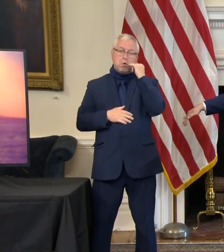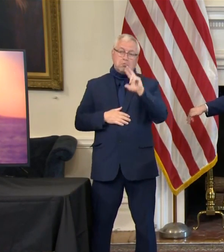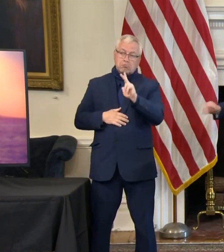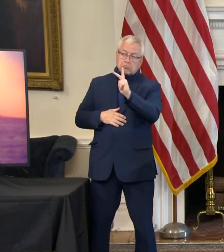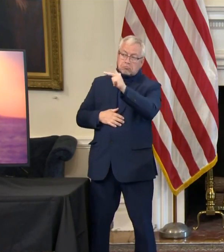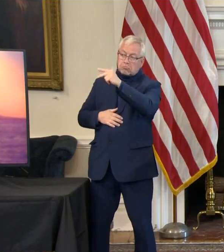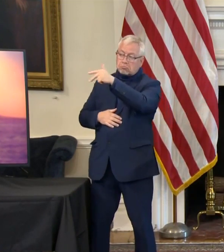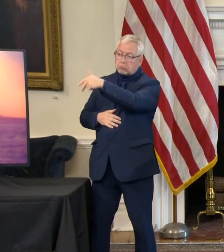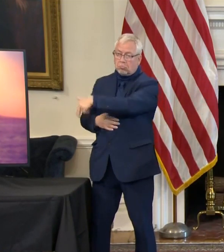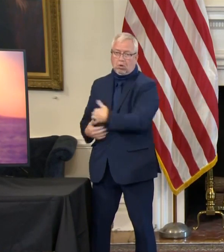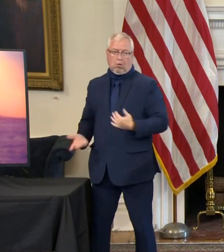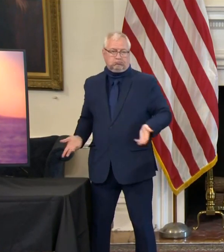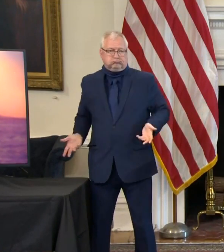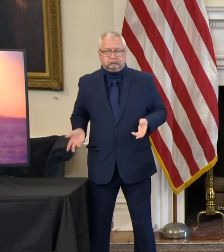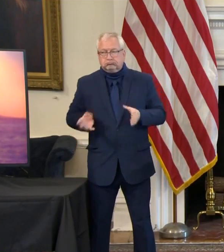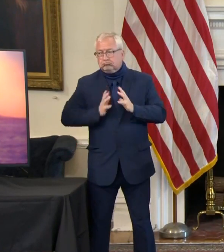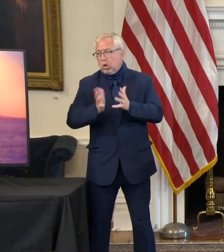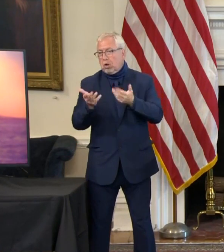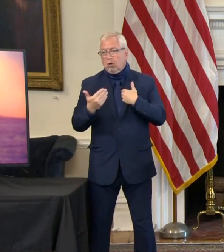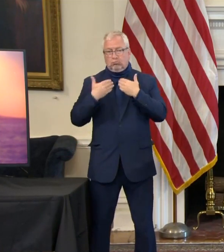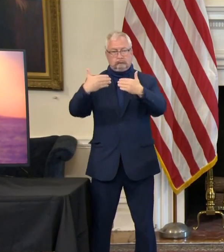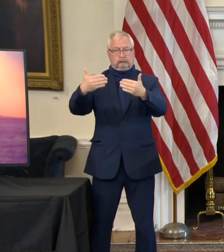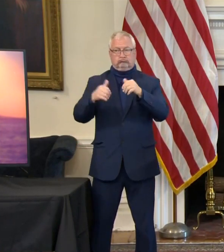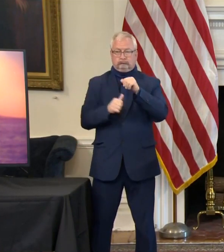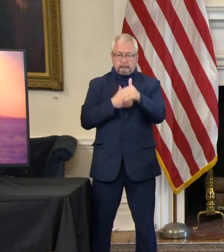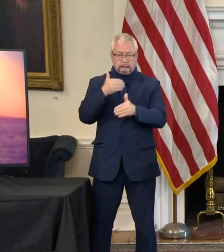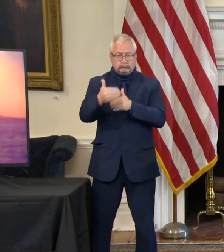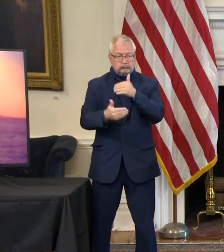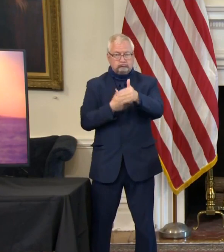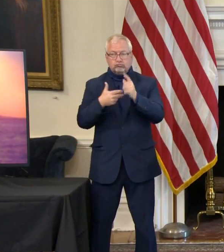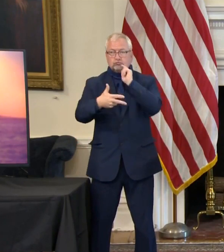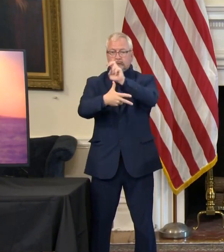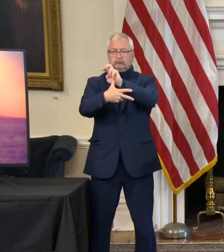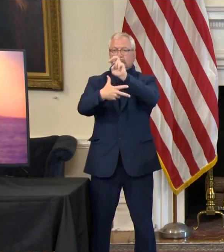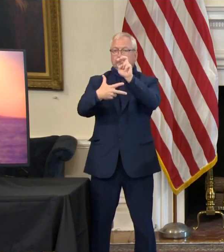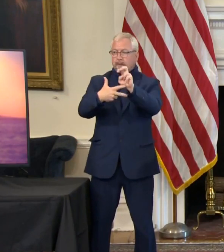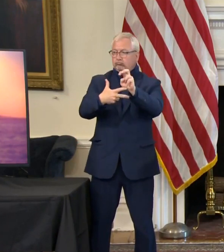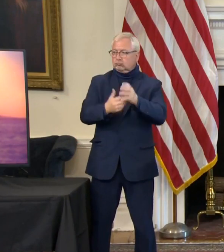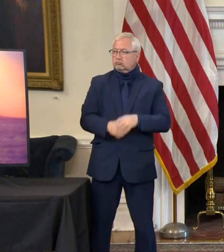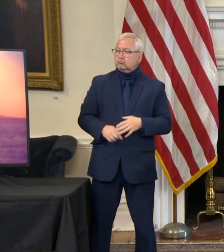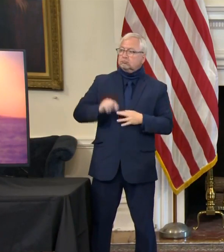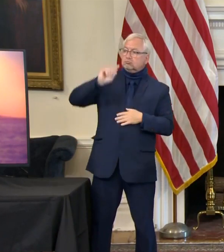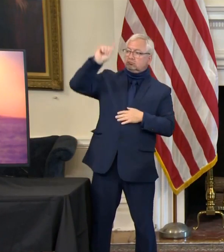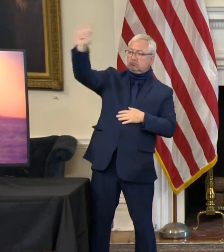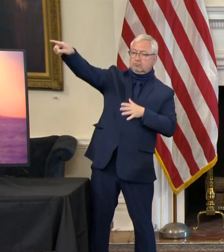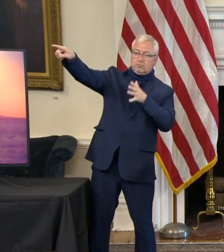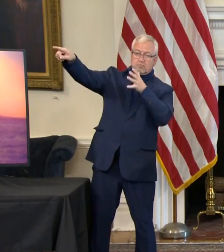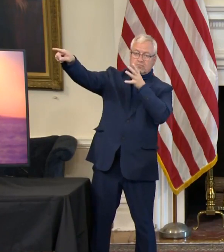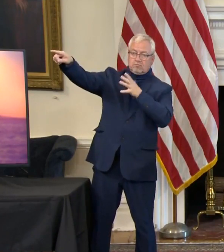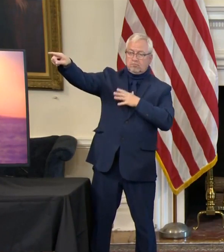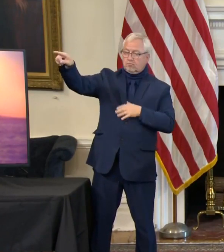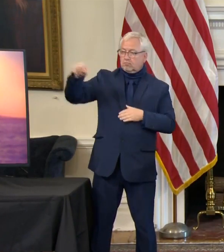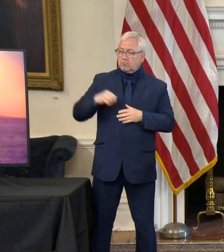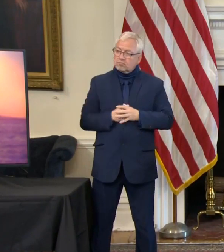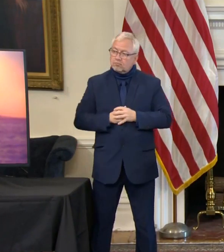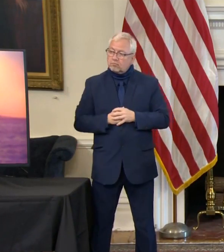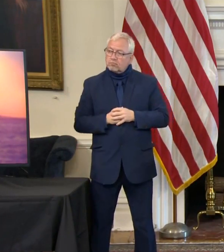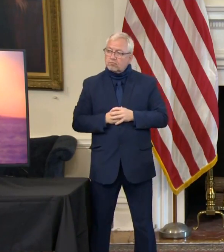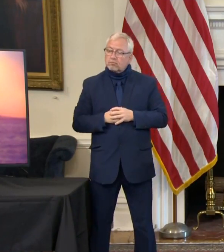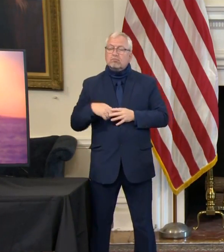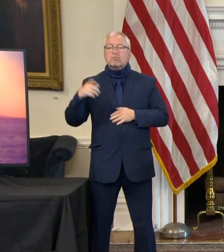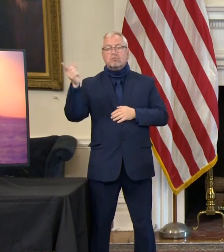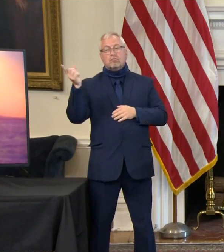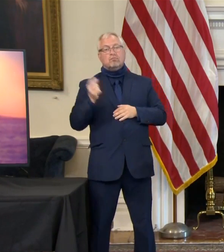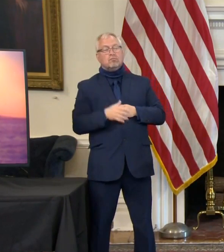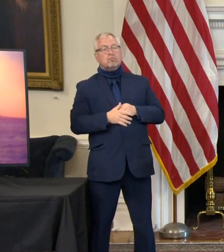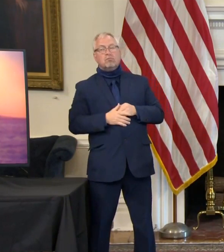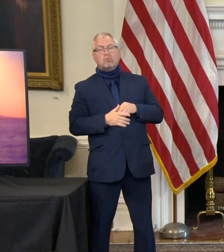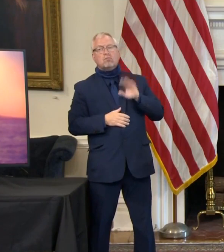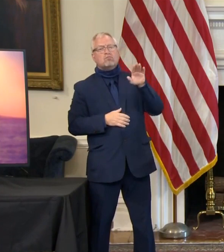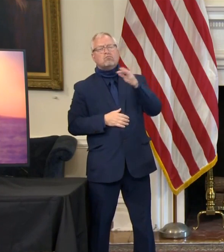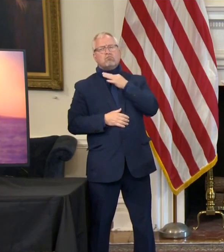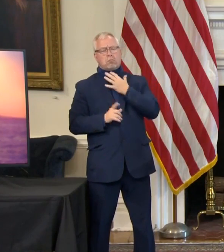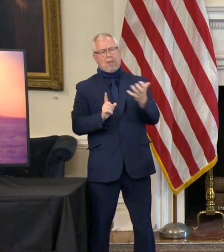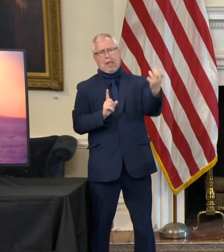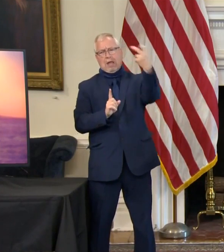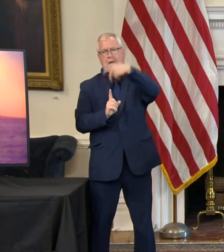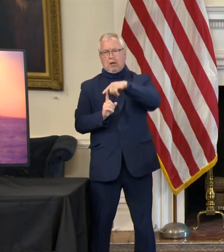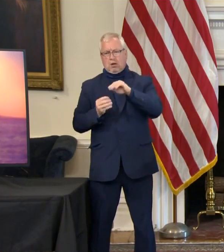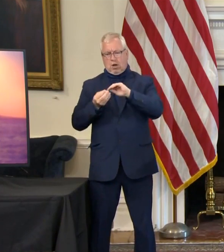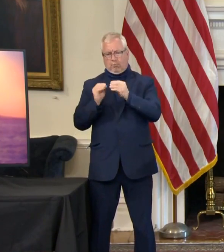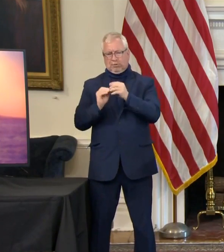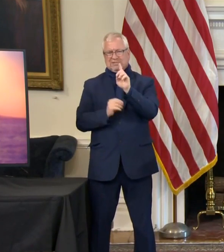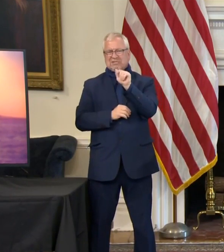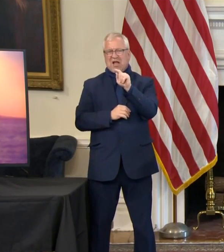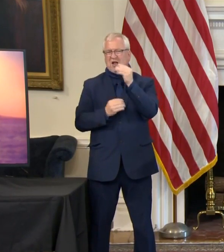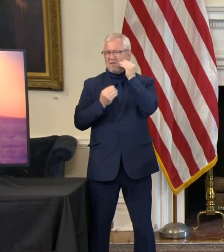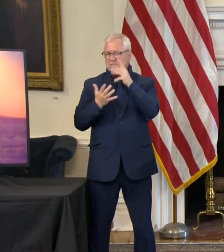IF IT IS JUST A BLIP AND EVERYTHING ELSE CONTINUES TO GO DOWN AS IT HAS, CONSISTENTLY, THEN WE WILL BE READY TO CONTINUE TO TAKE STEPS TO MOVE FORWARD.